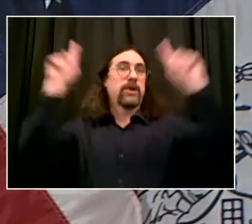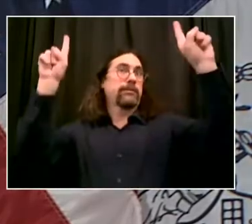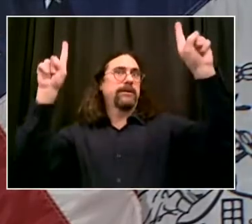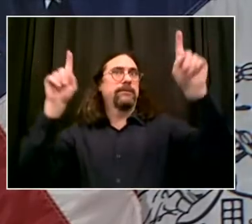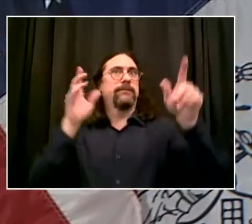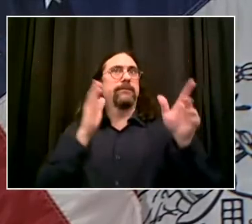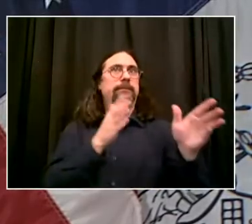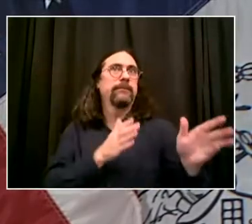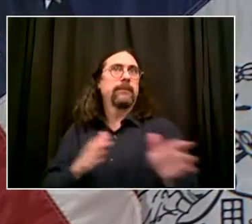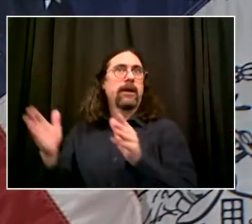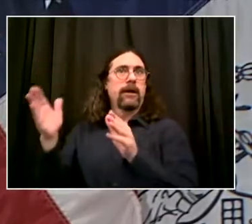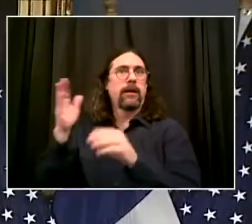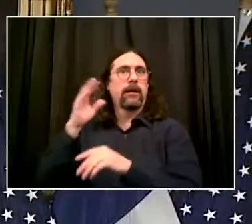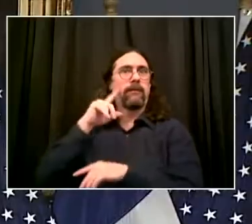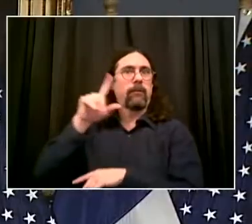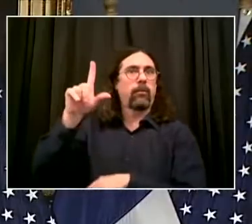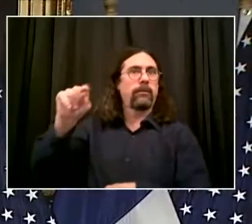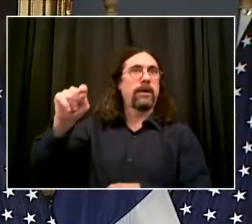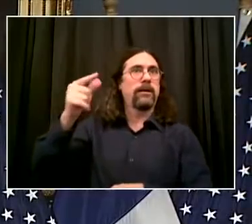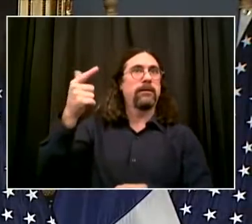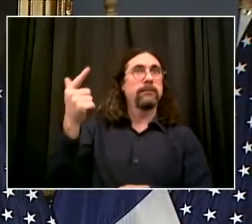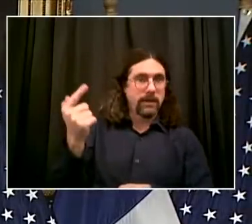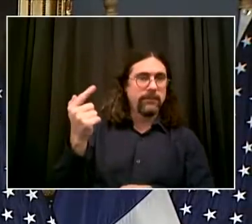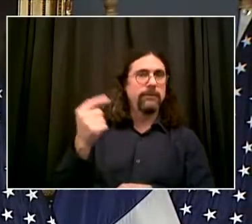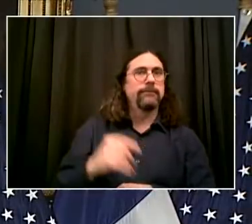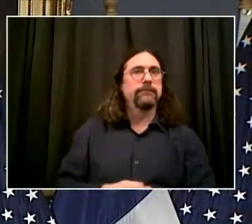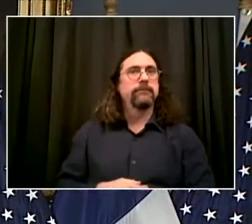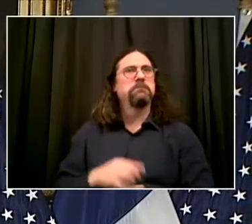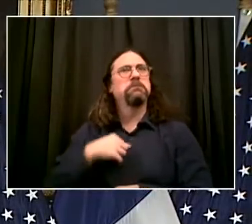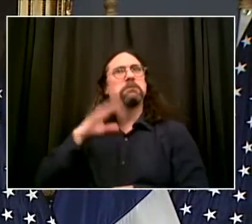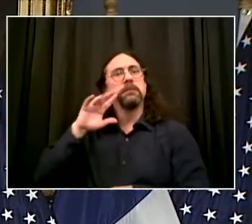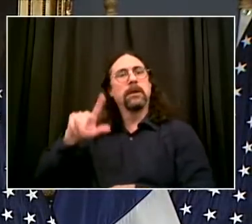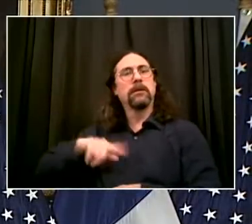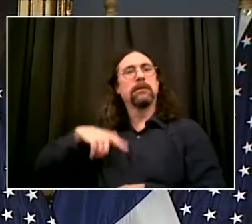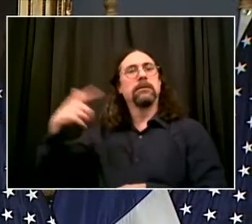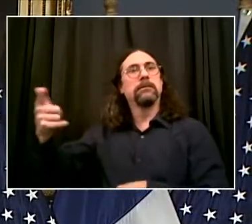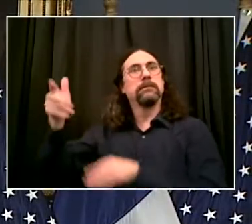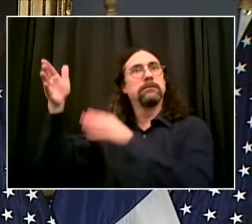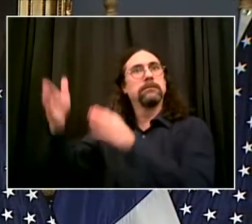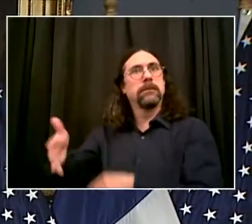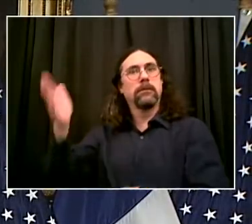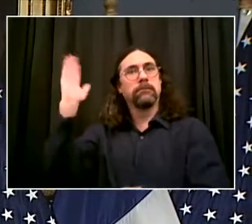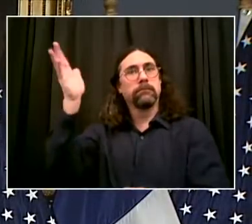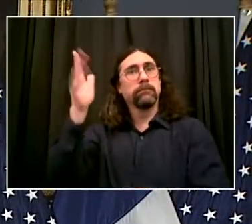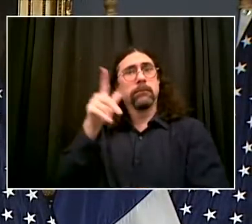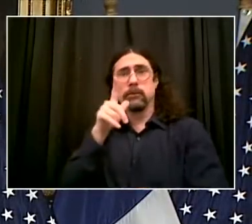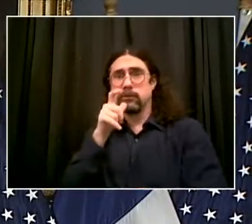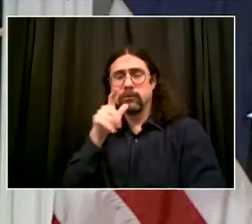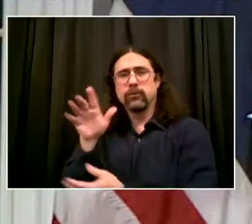FOUNDATION TO MAKE SURE THAT PPAROACH REACHES EVERY SINGLE CHILD APPEARED HERE TO GIVE YOU THE OUTLINES OF WHERE WE WILL BE GOING IN 2021